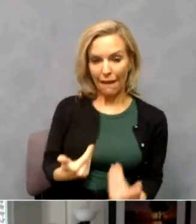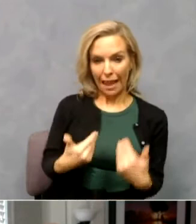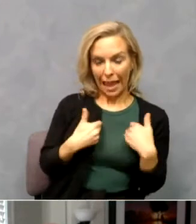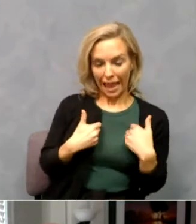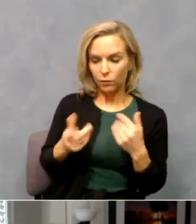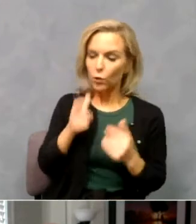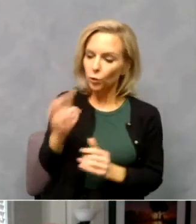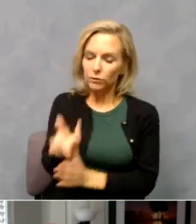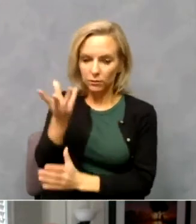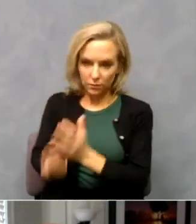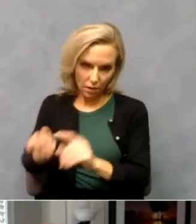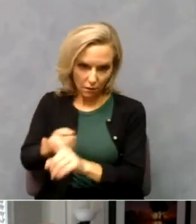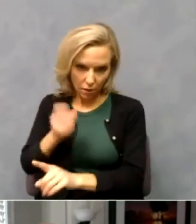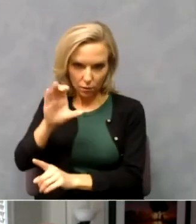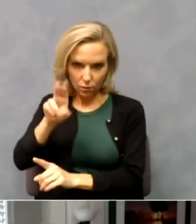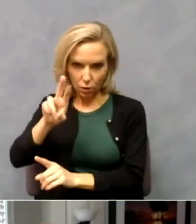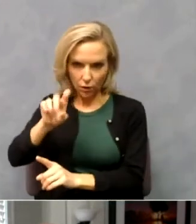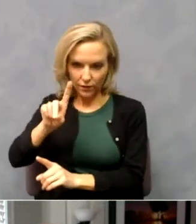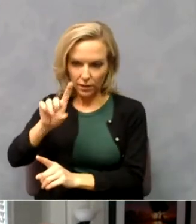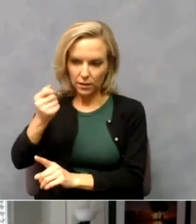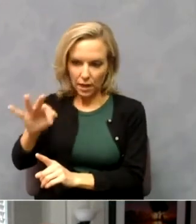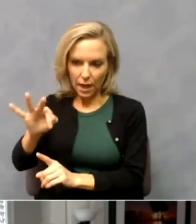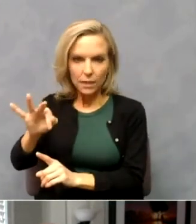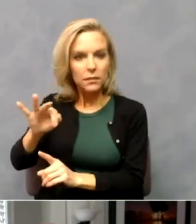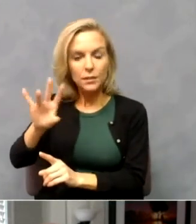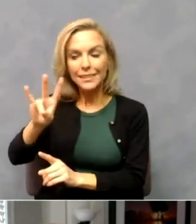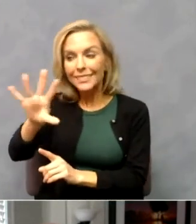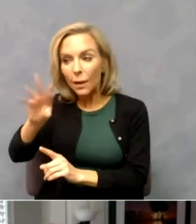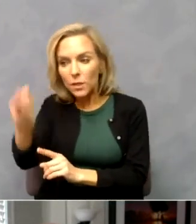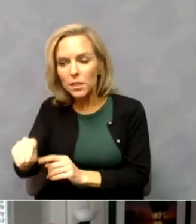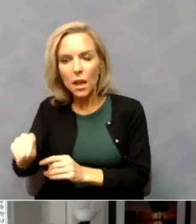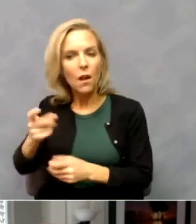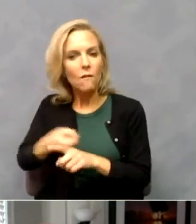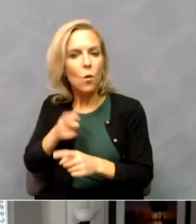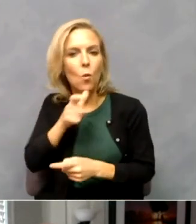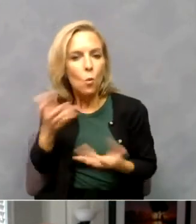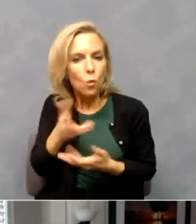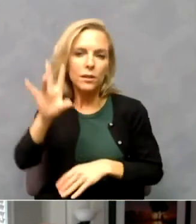occurred in person 70 and older. This is clearly the population at greatest